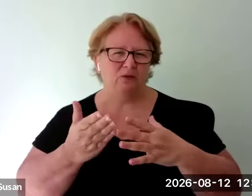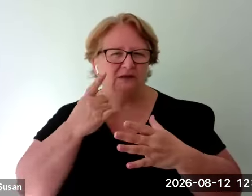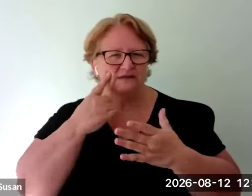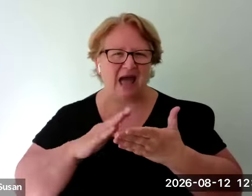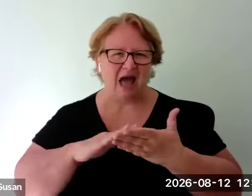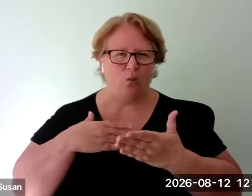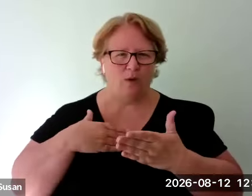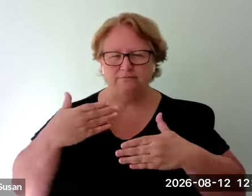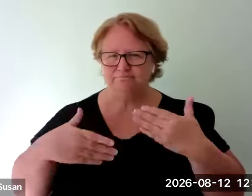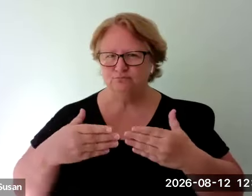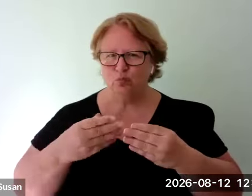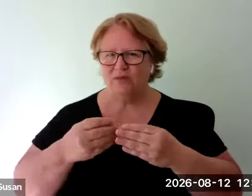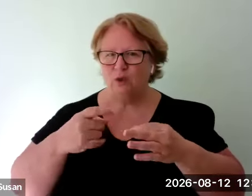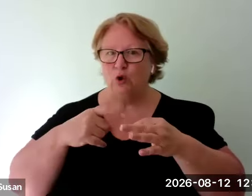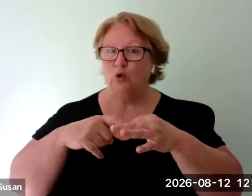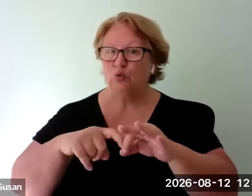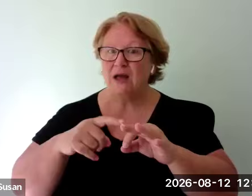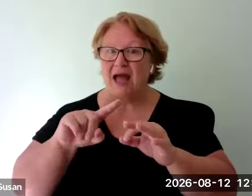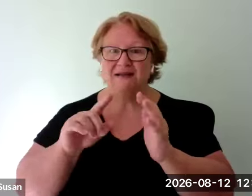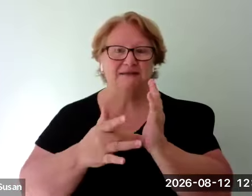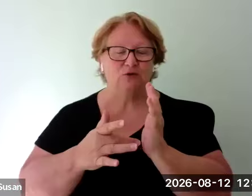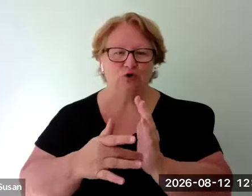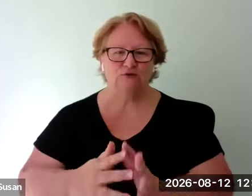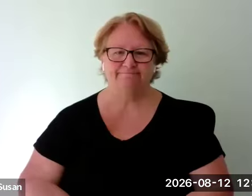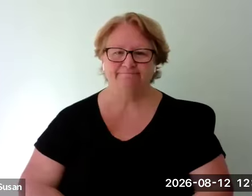will have a break inbetween. So we'll probably have a five